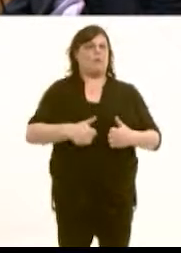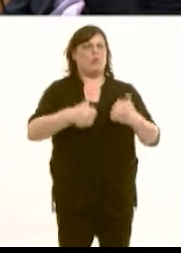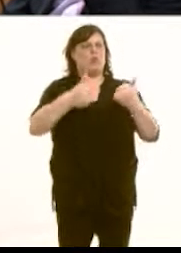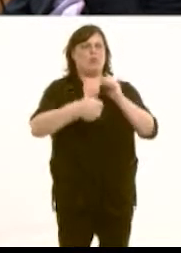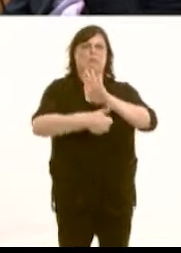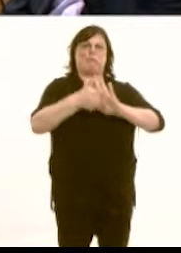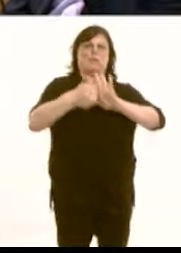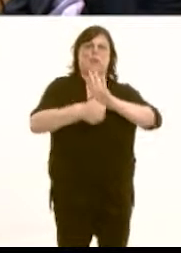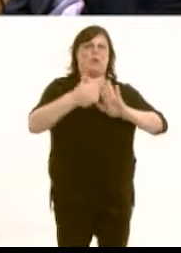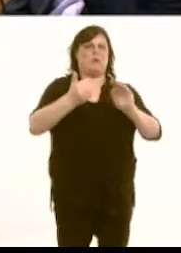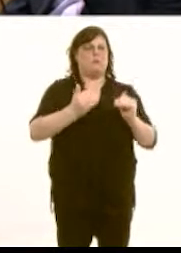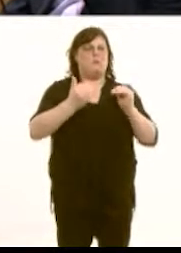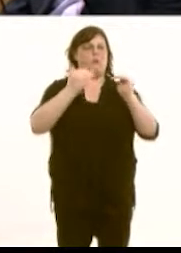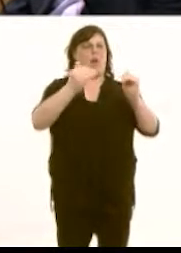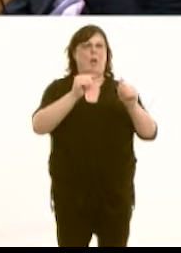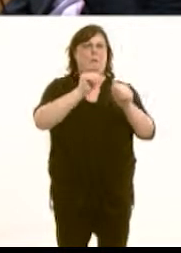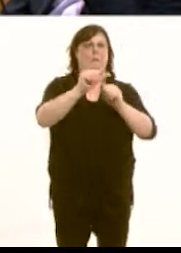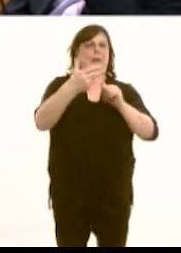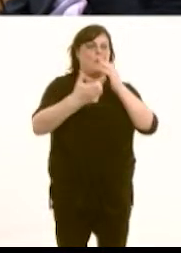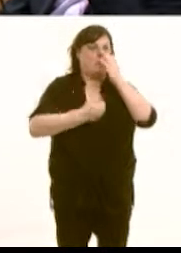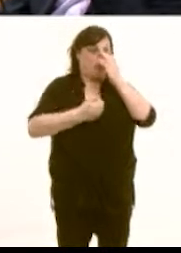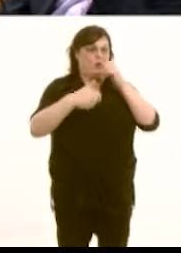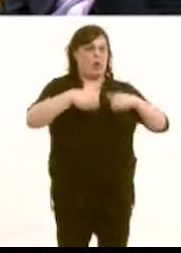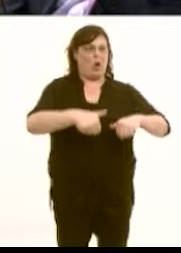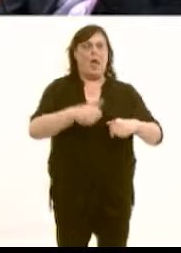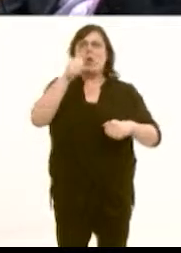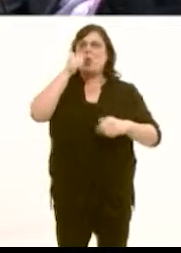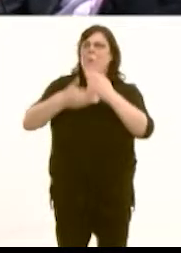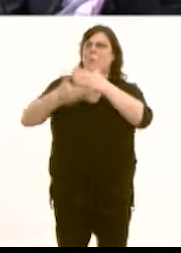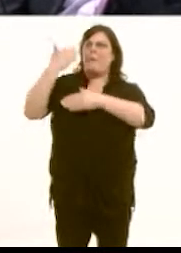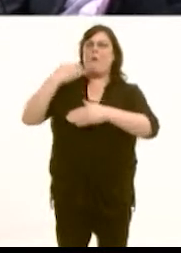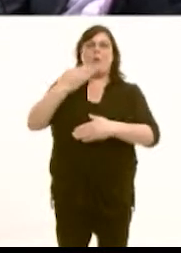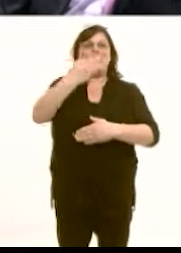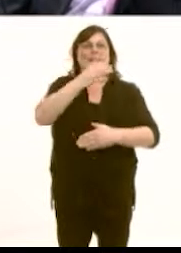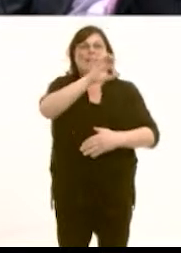The argument I always had about the policies of the late 1980s and 1990s was this: jobs